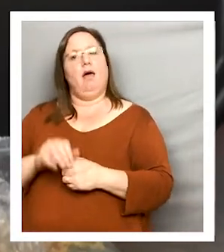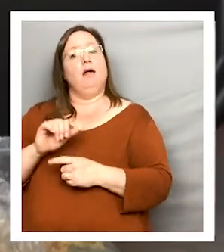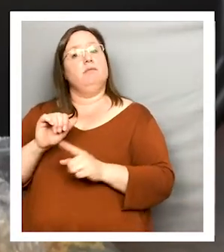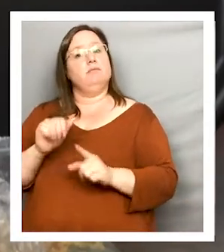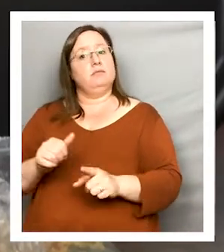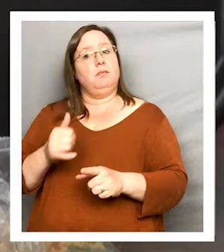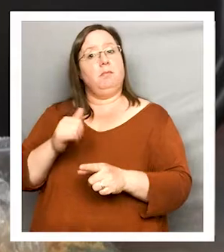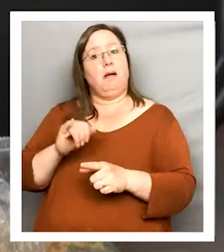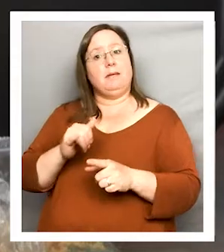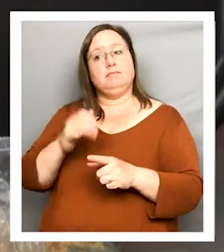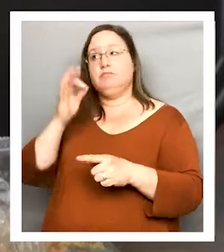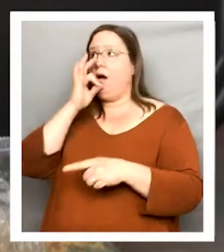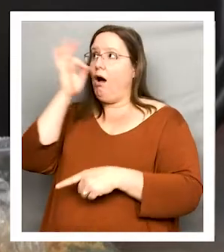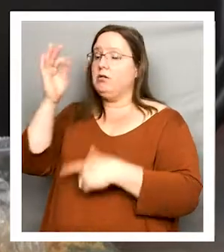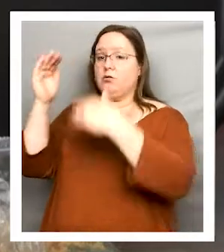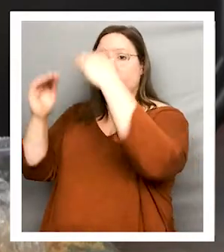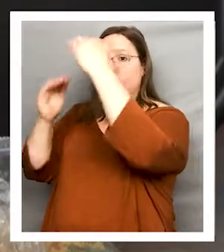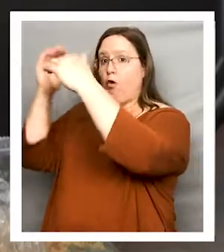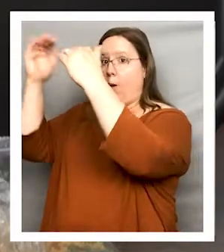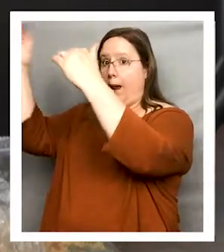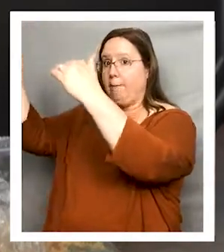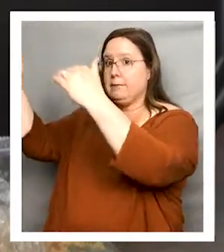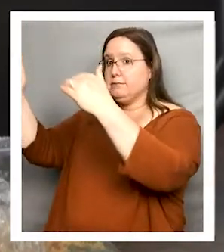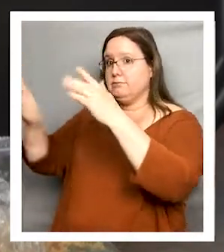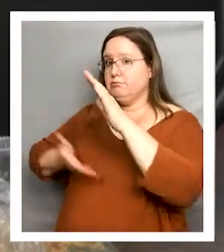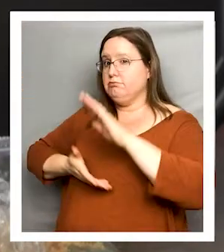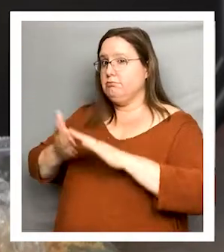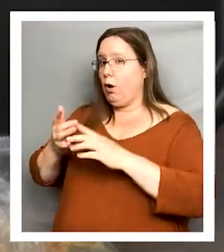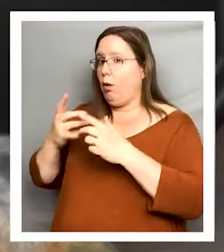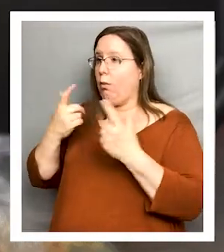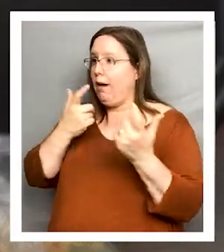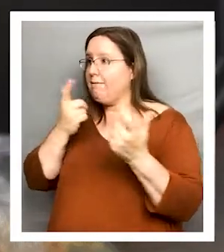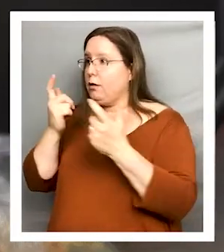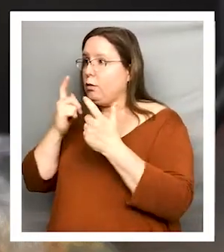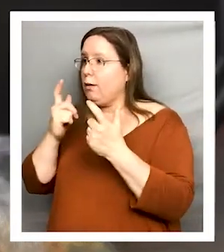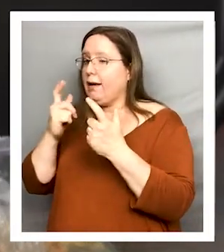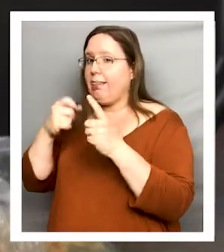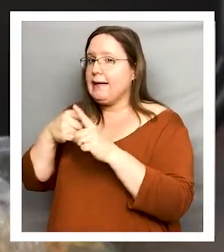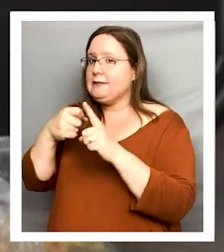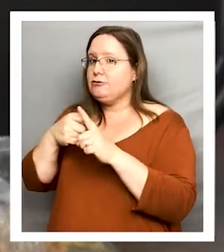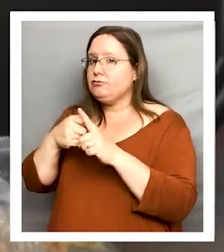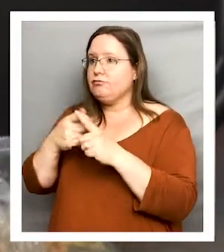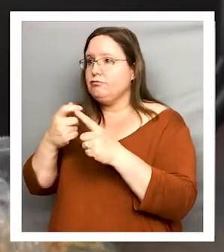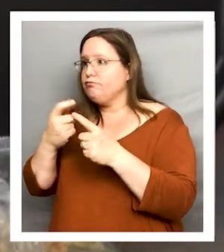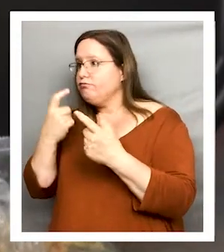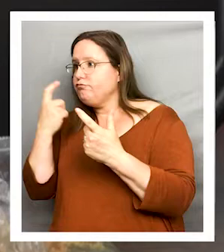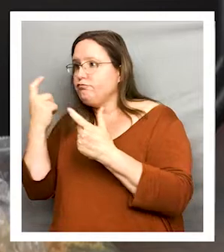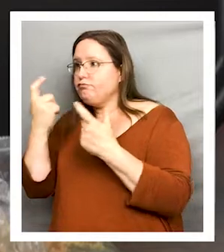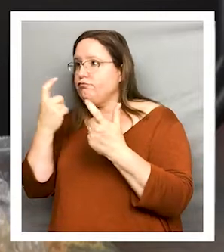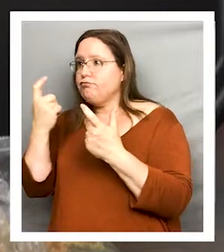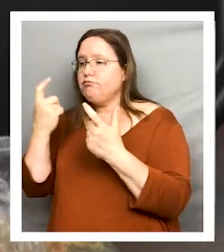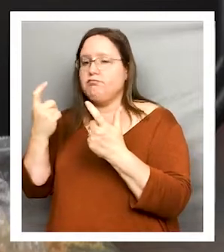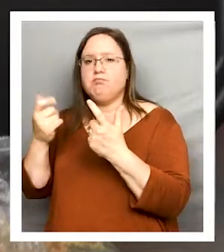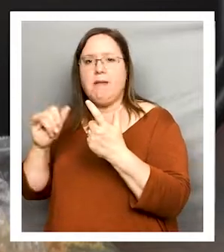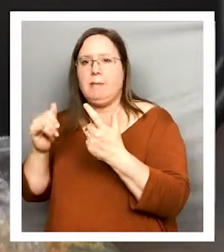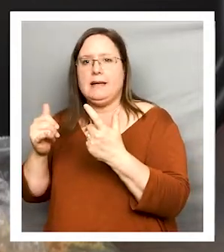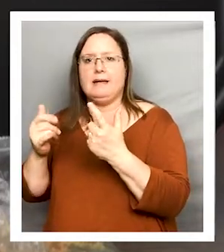if you can find anything something like lentils they're a nice orange i've got some orange lentils